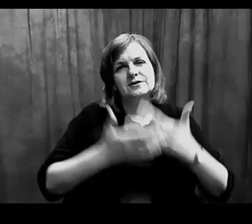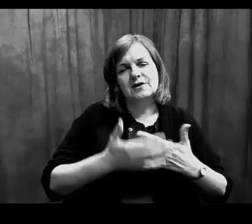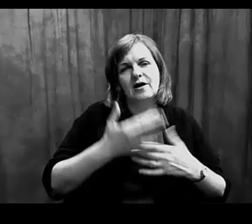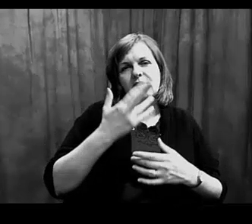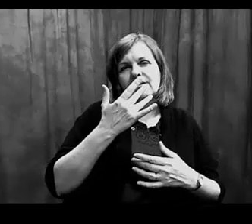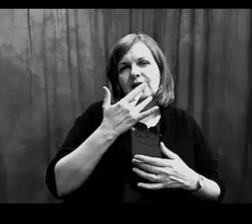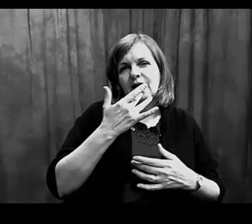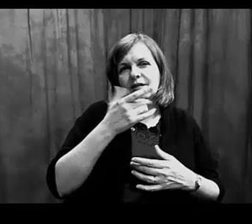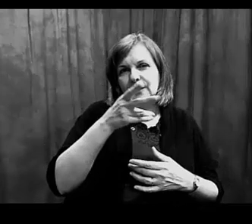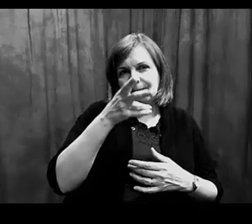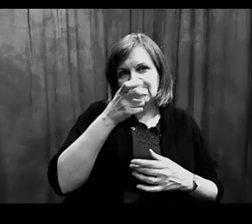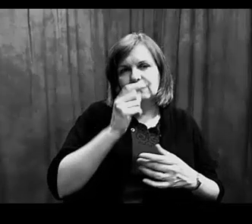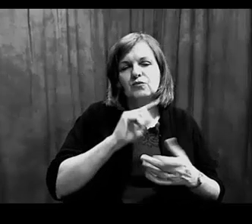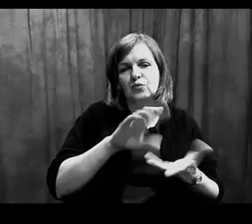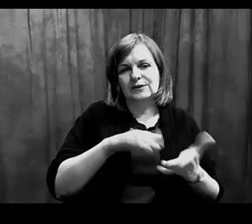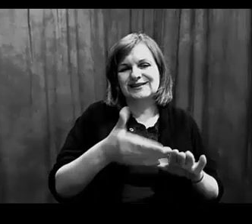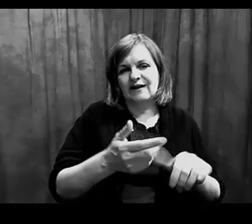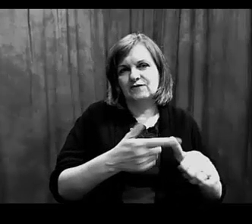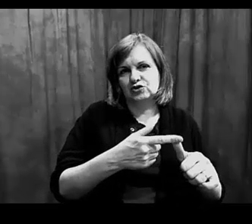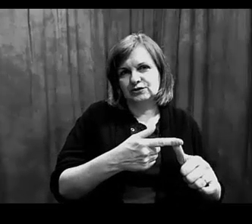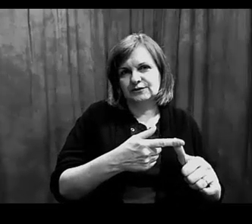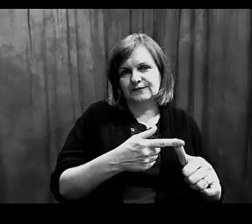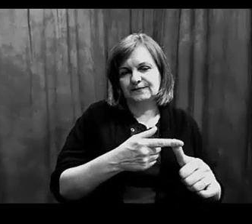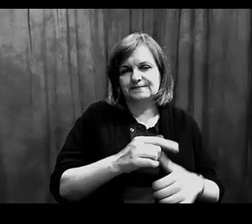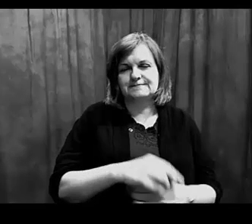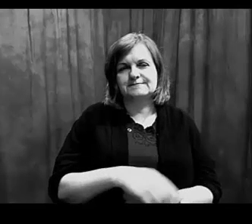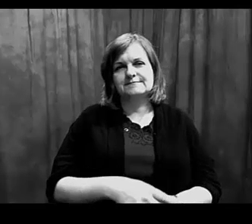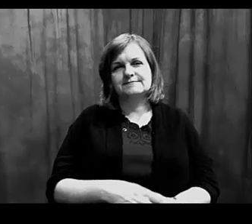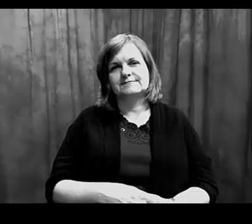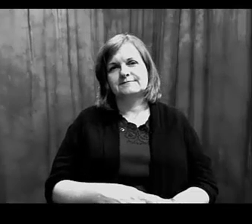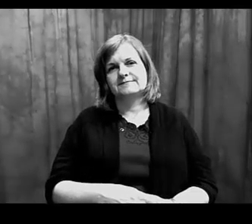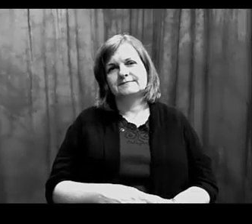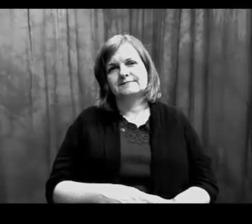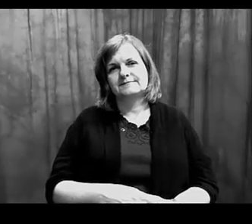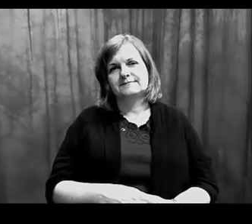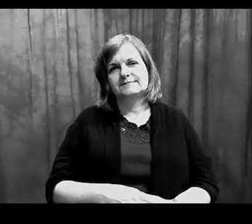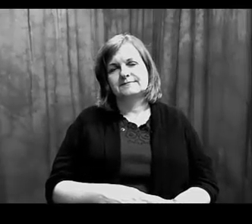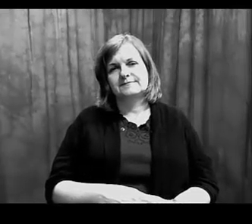so you're going to lose light [color] beetles